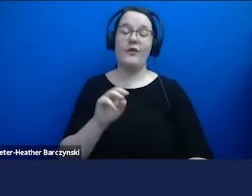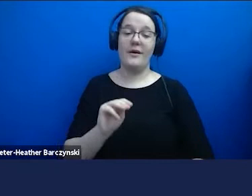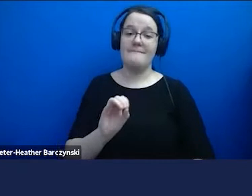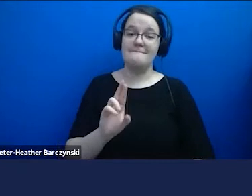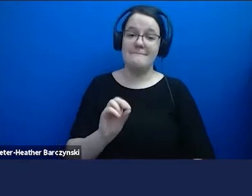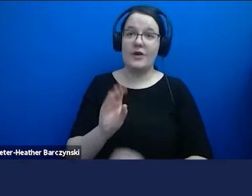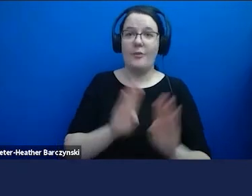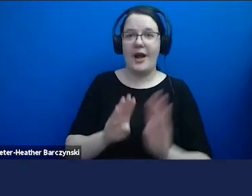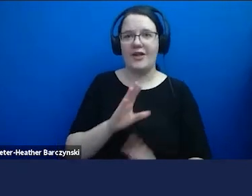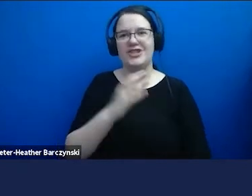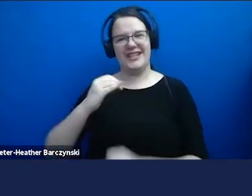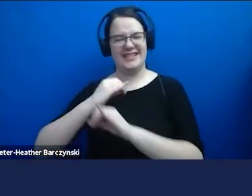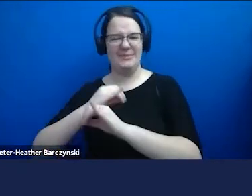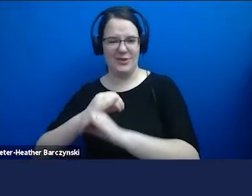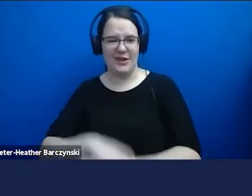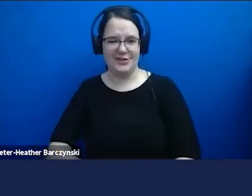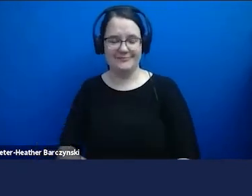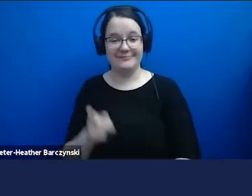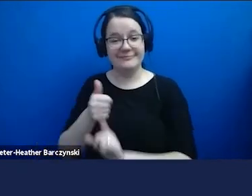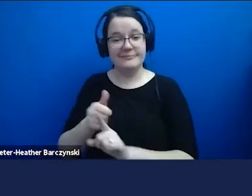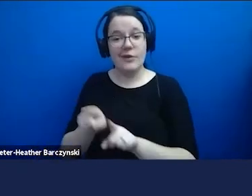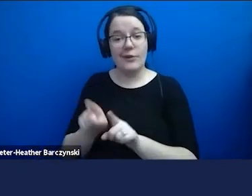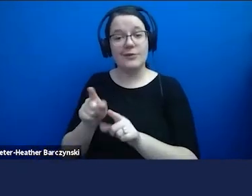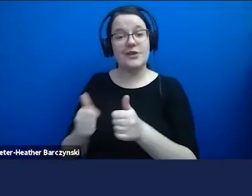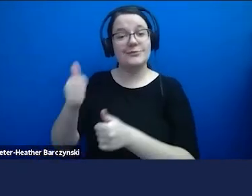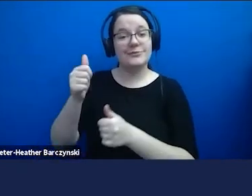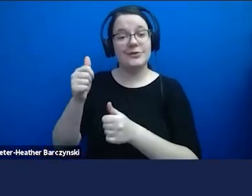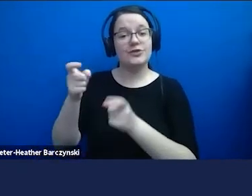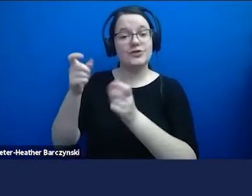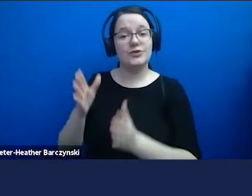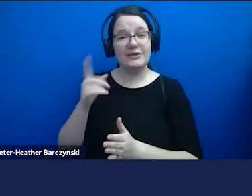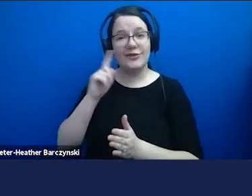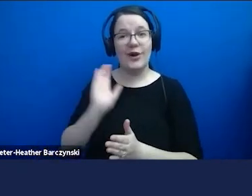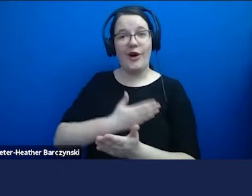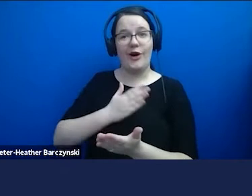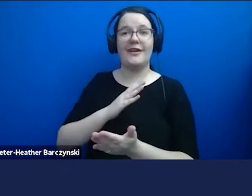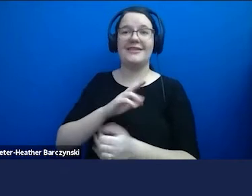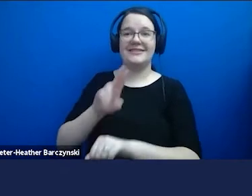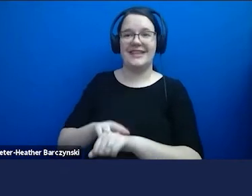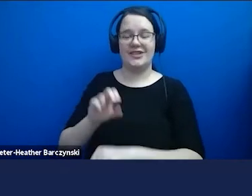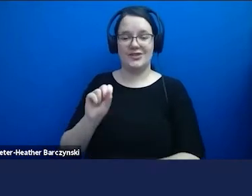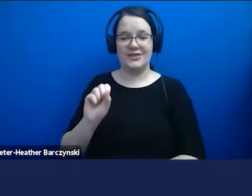director of our national cs center which is the center of excellence for studies on influenza